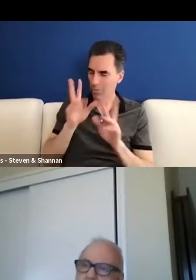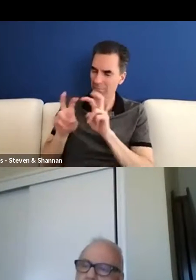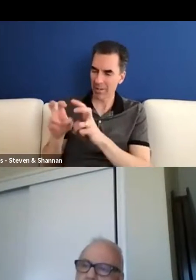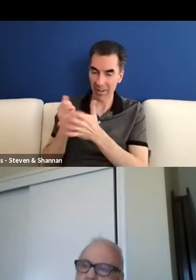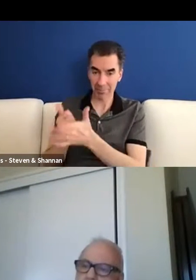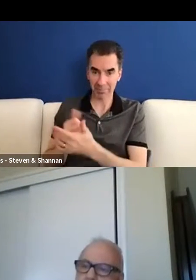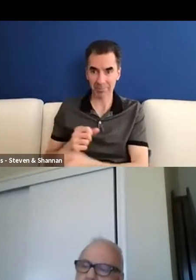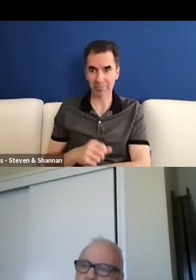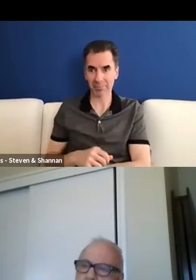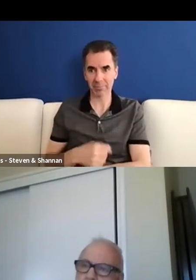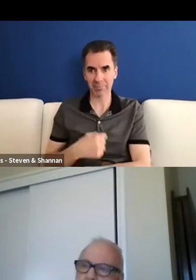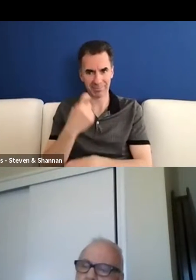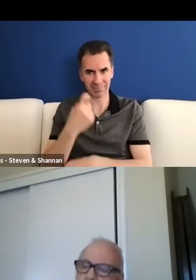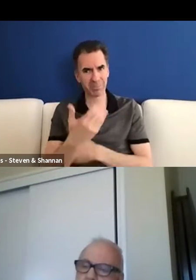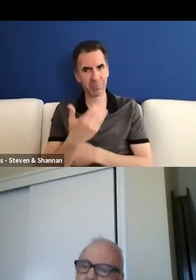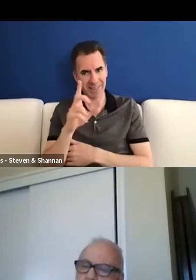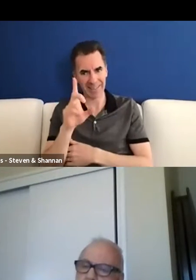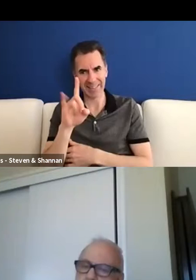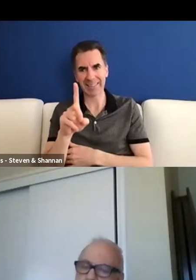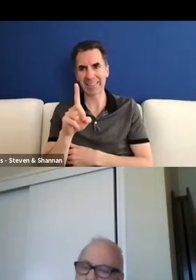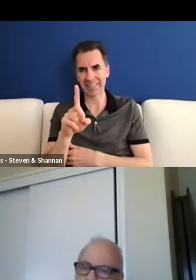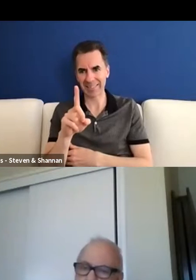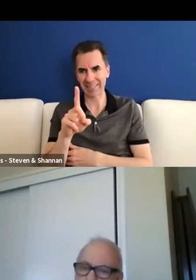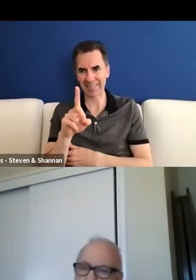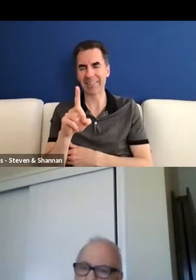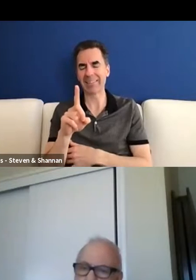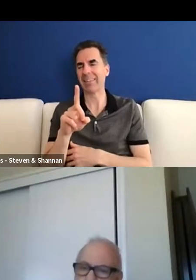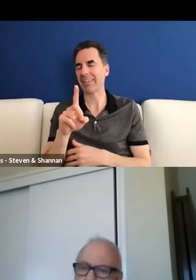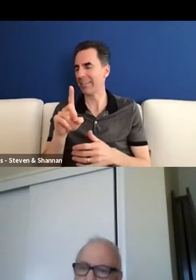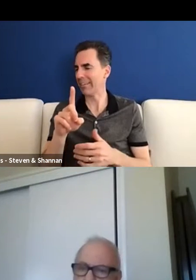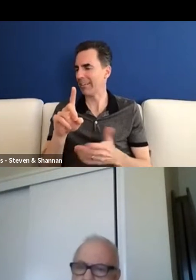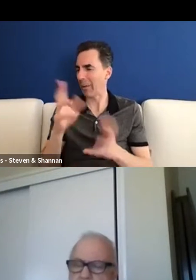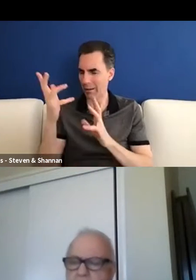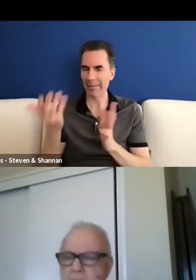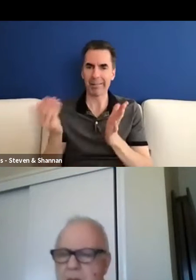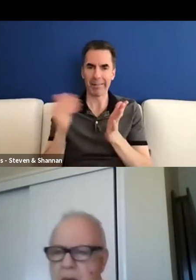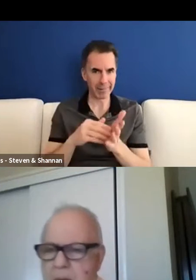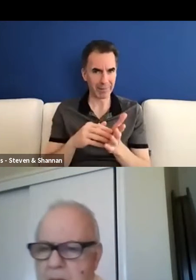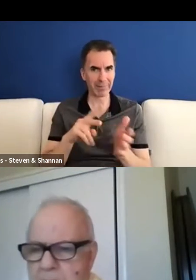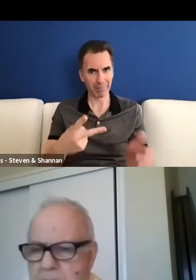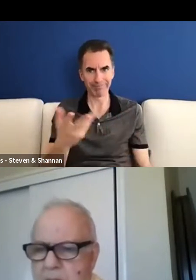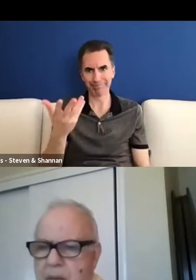Unknown: Did that this morning already? once and it? never done it? Yeah. Jodie Steeley: Are you using a particular browser?